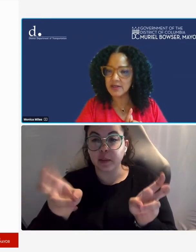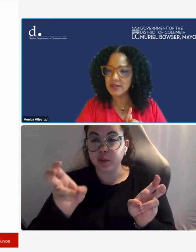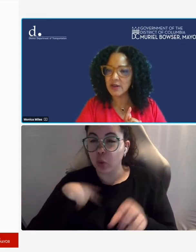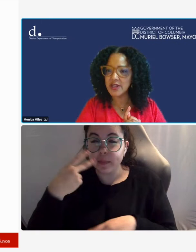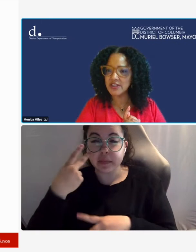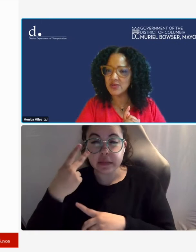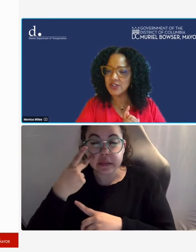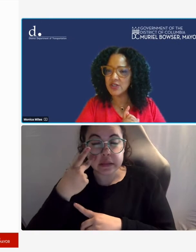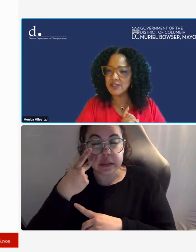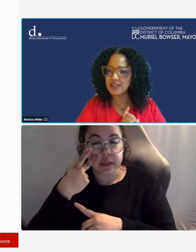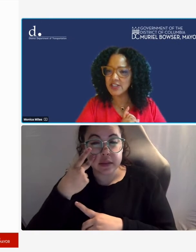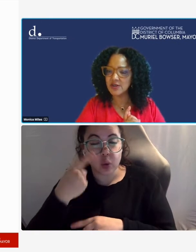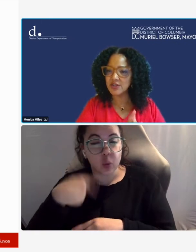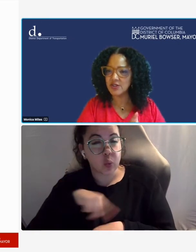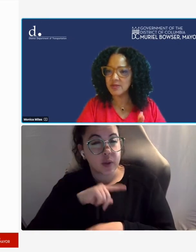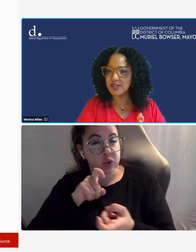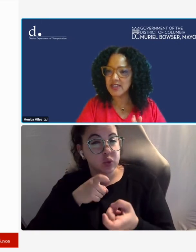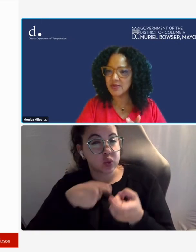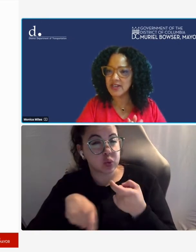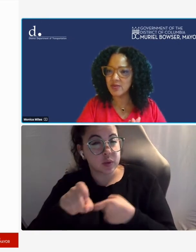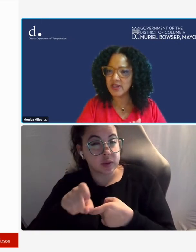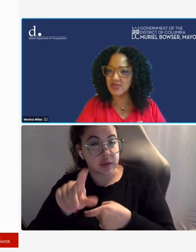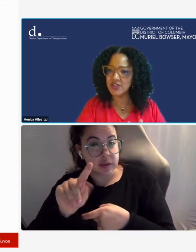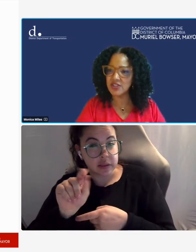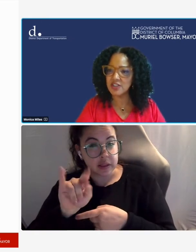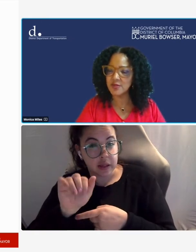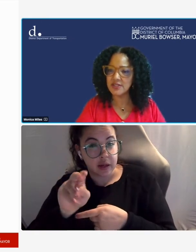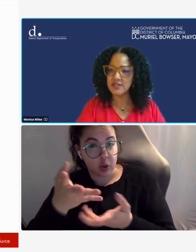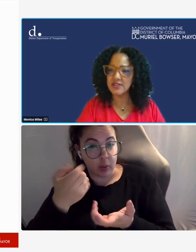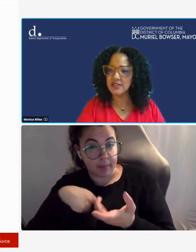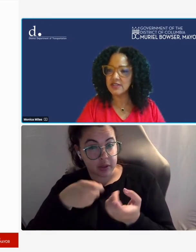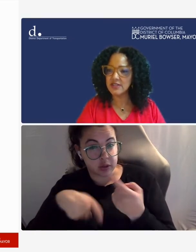we gonna switch i'm tatiana do you want me to stop right now we're going to switch interpreters oh no